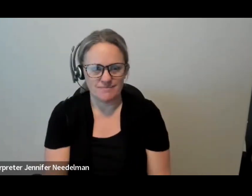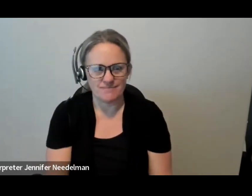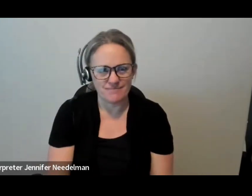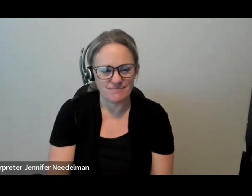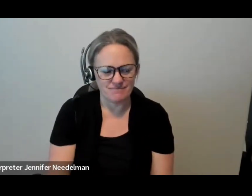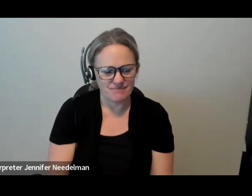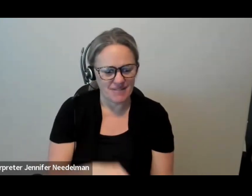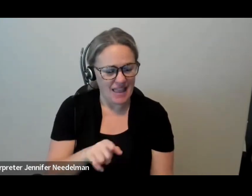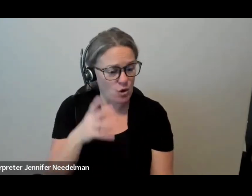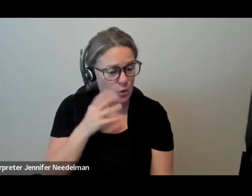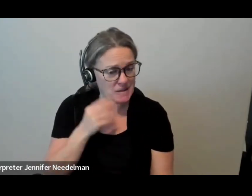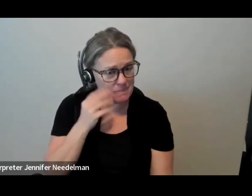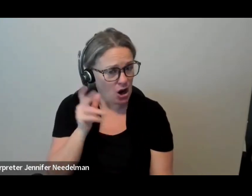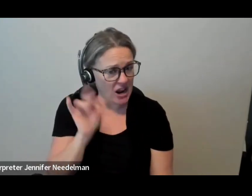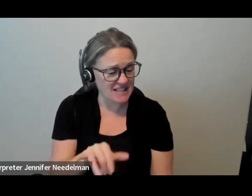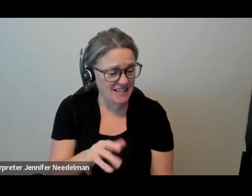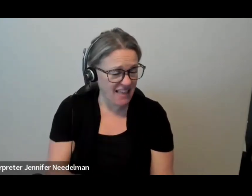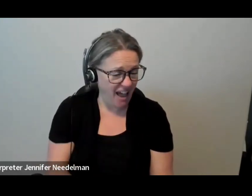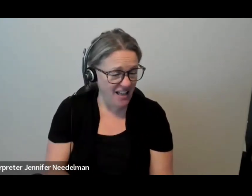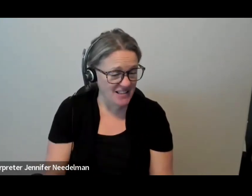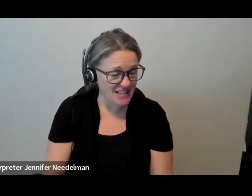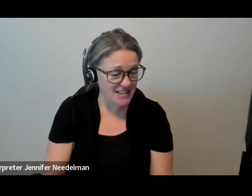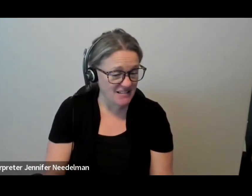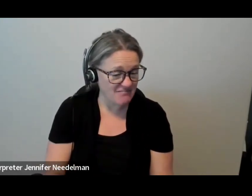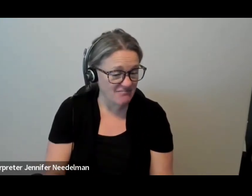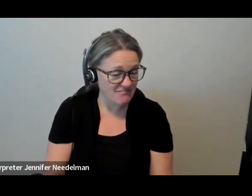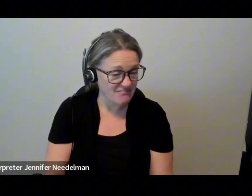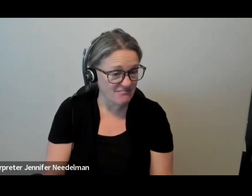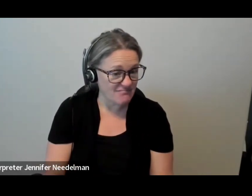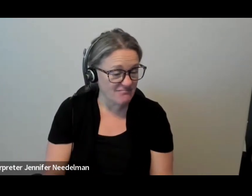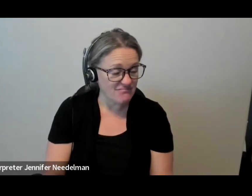Have you guys experienced that in your line of work?